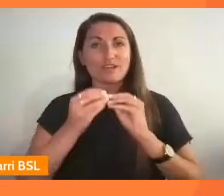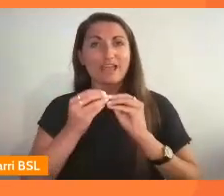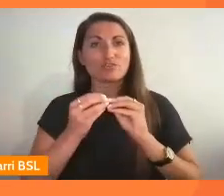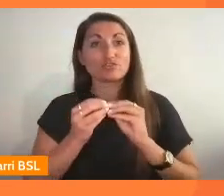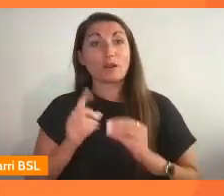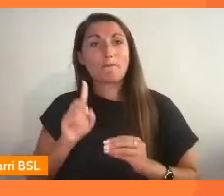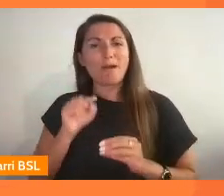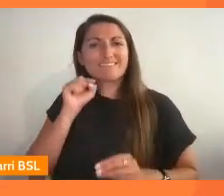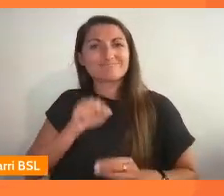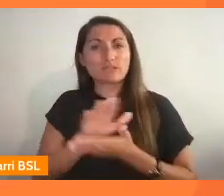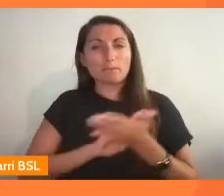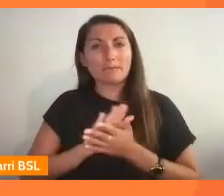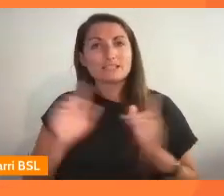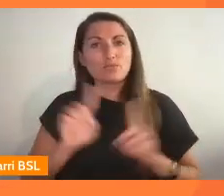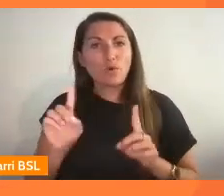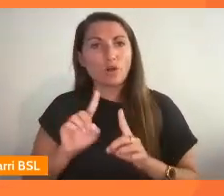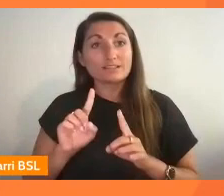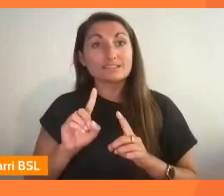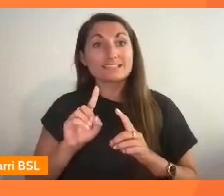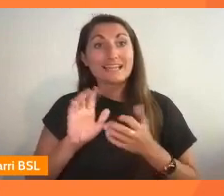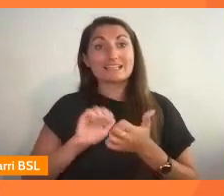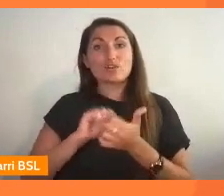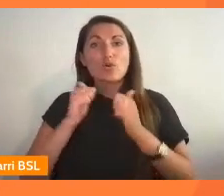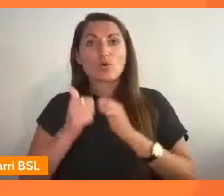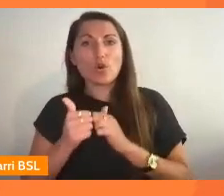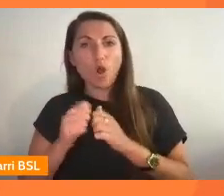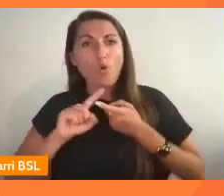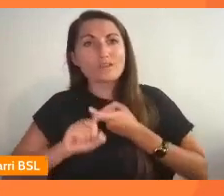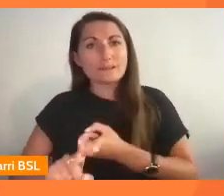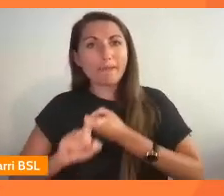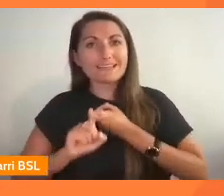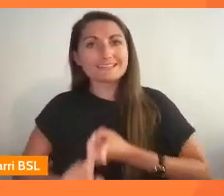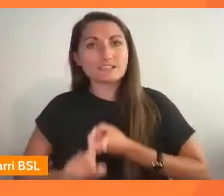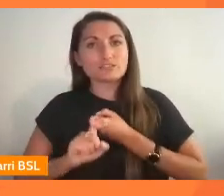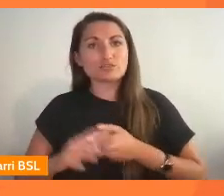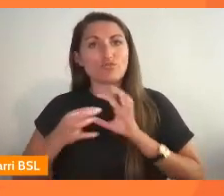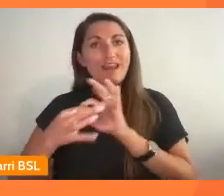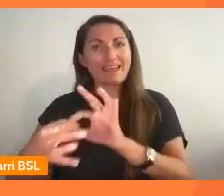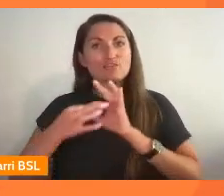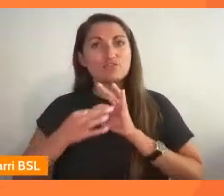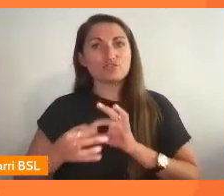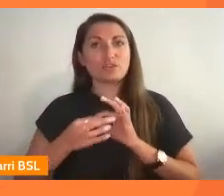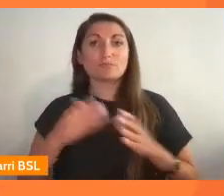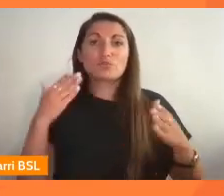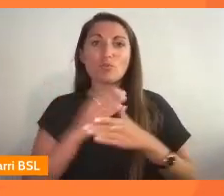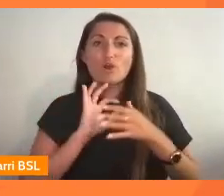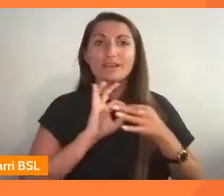about is almost a co-dependent relationship both with artists and community.